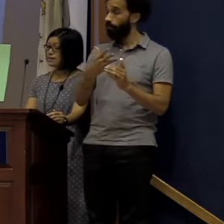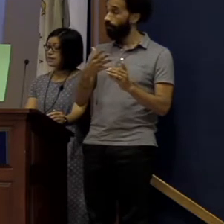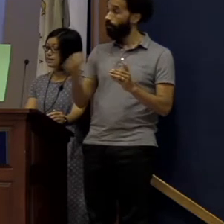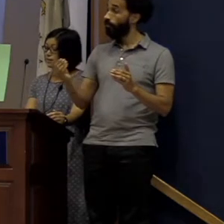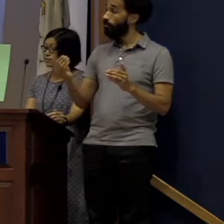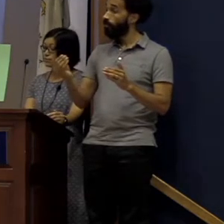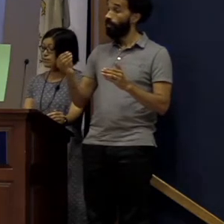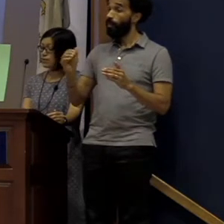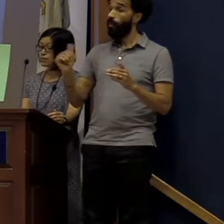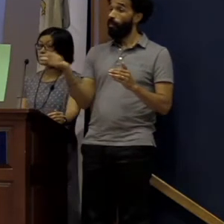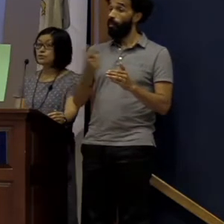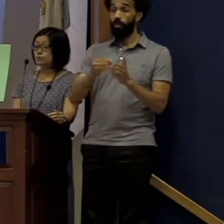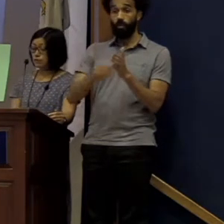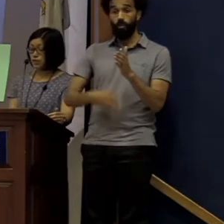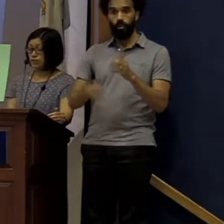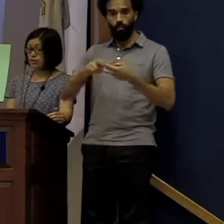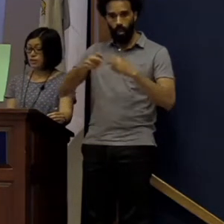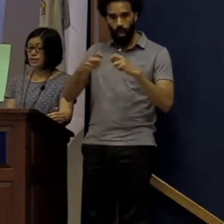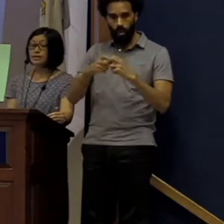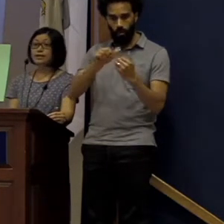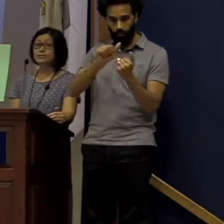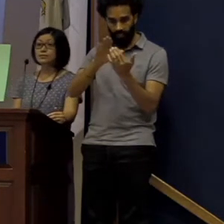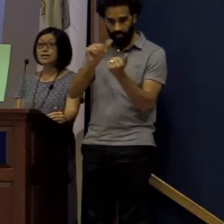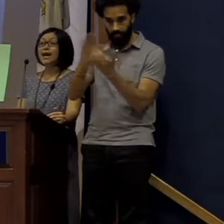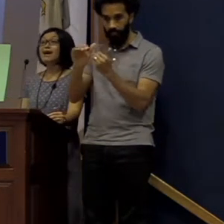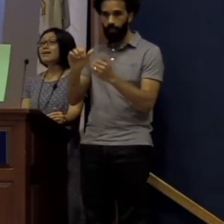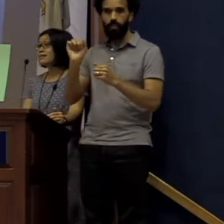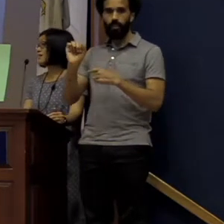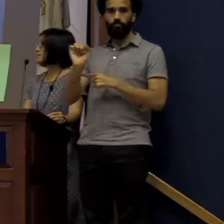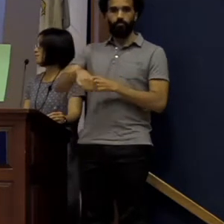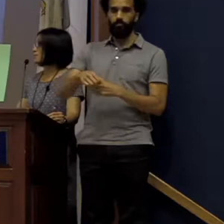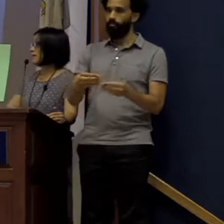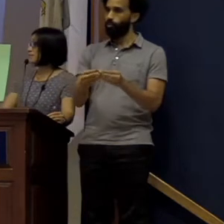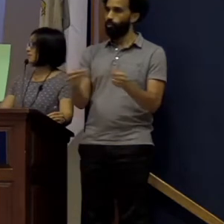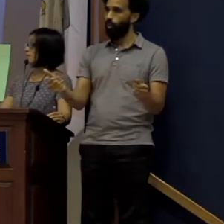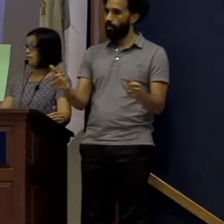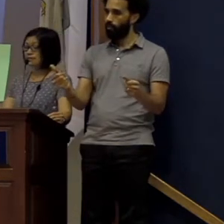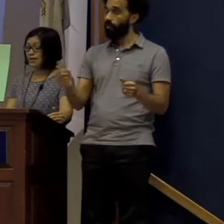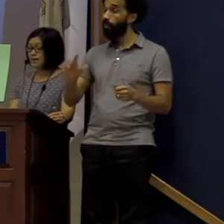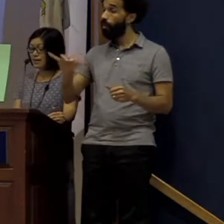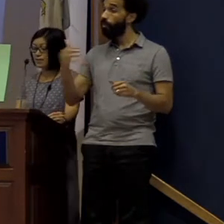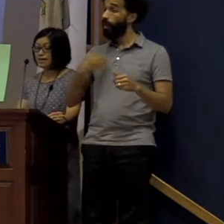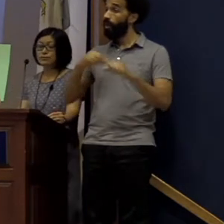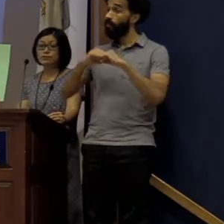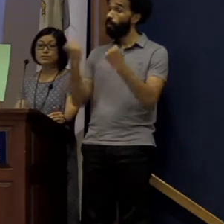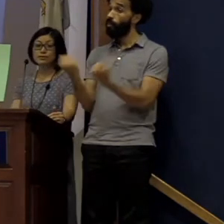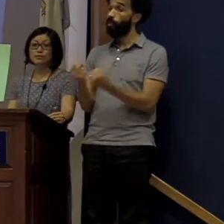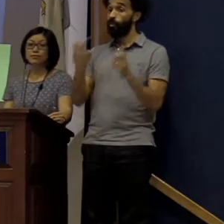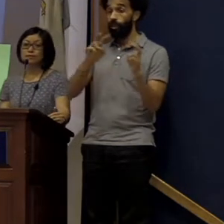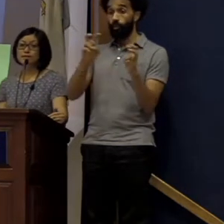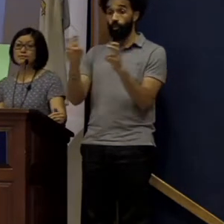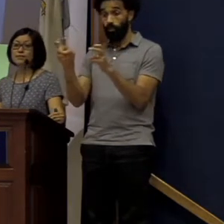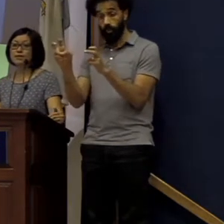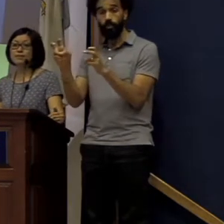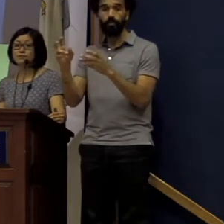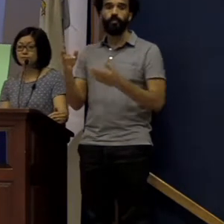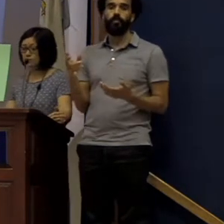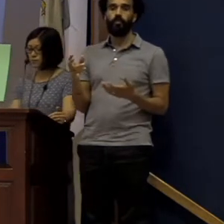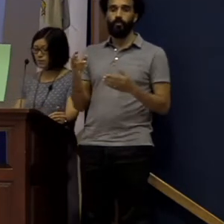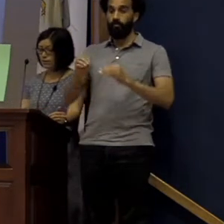continue to bring social changes in their classrooms. Other classrooms came and saw this and now they are also building Occupied for the bathrooms that do not lock